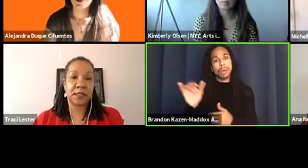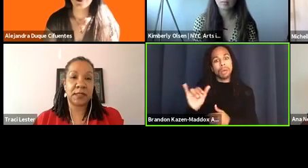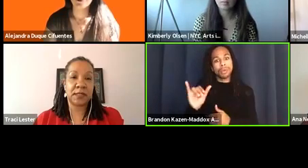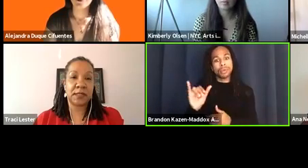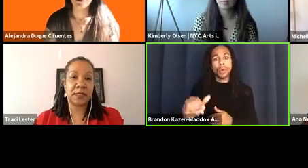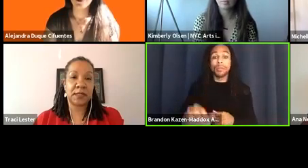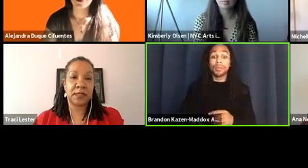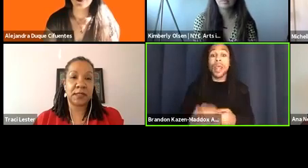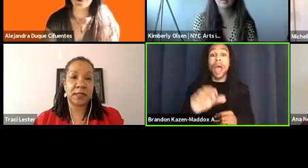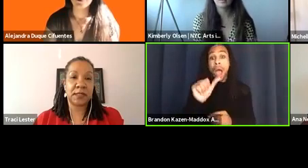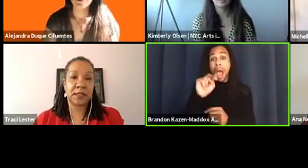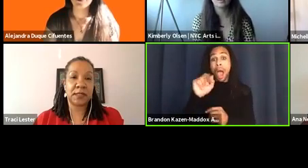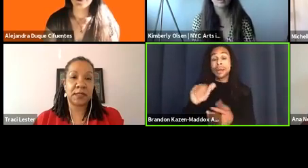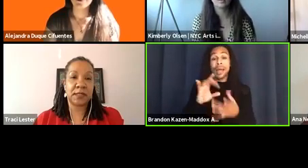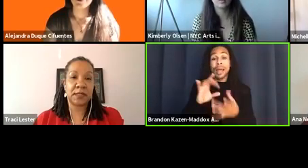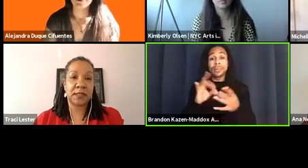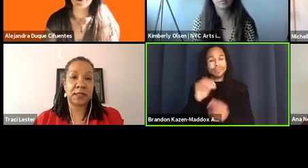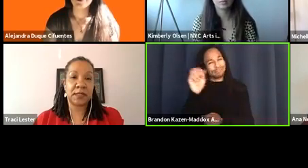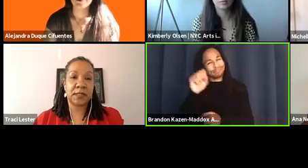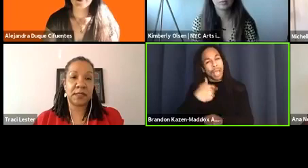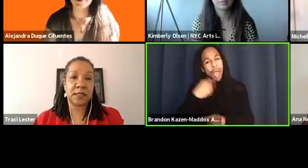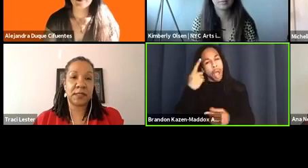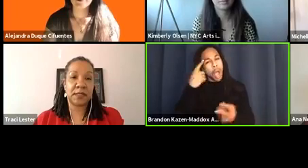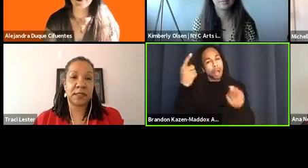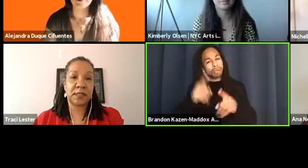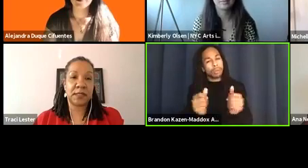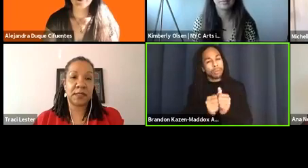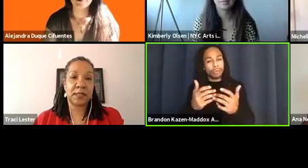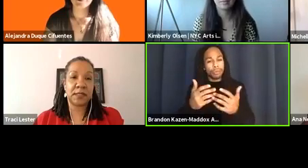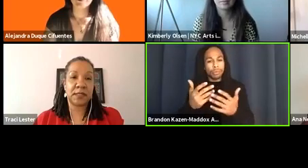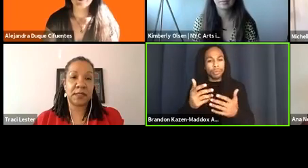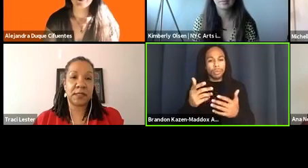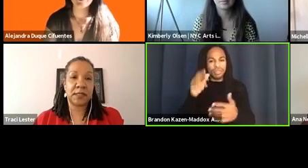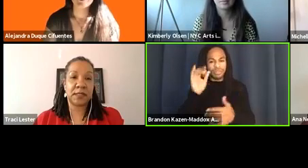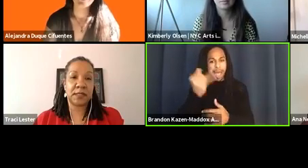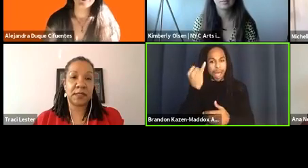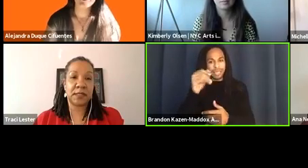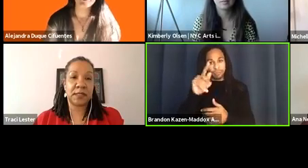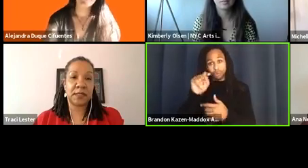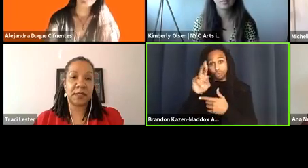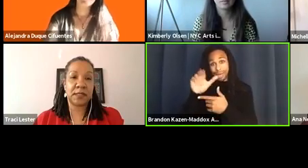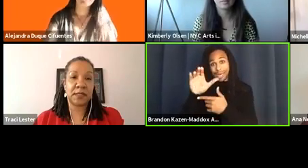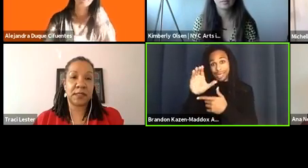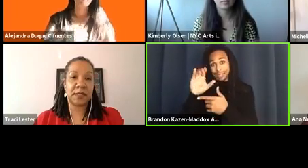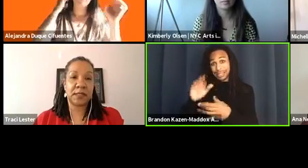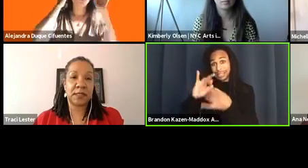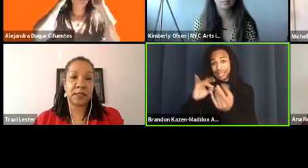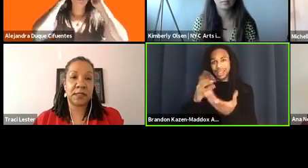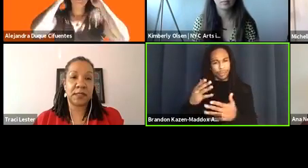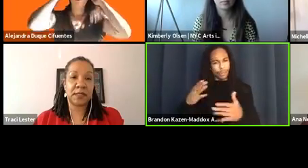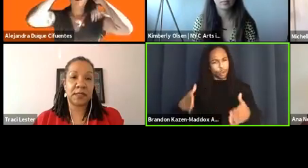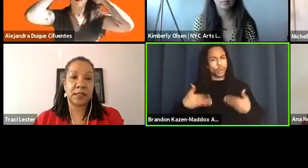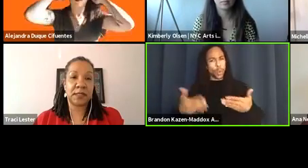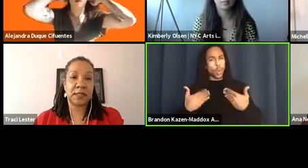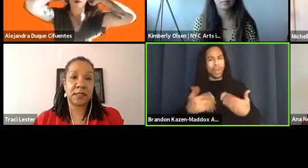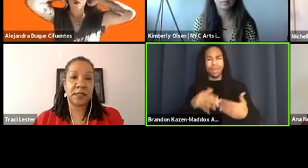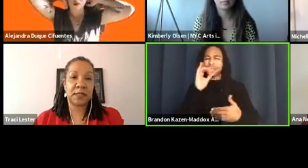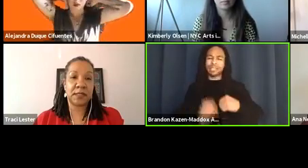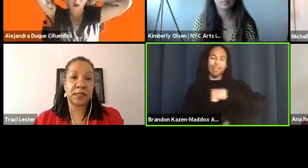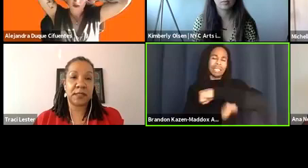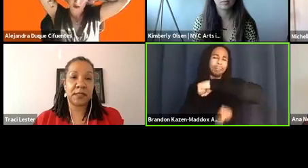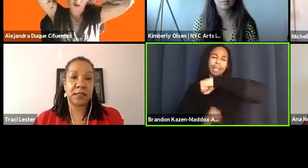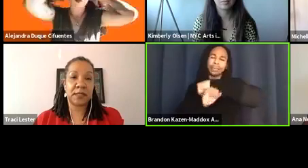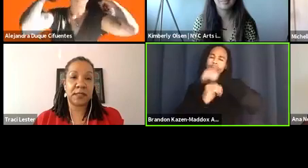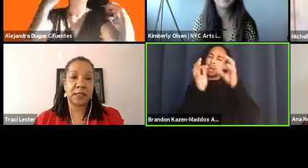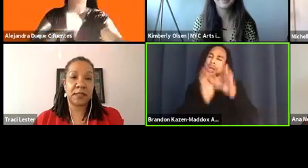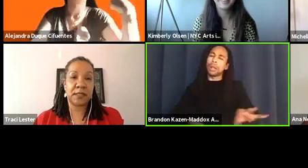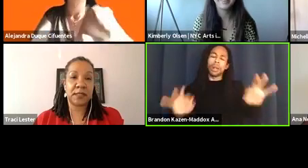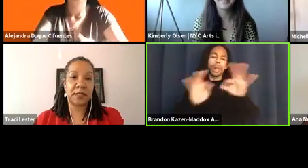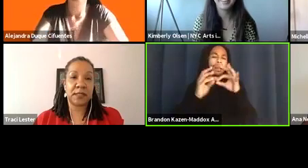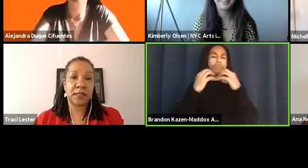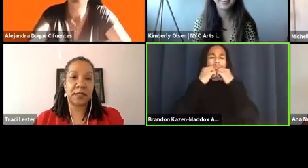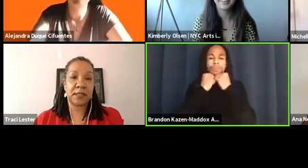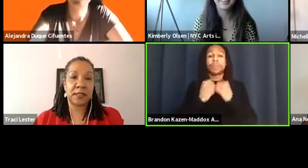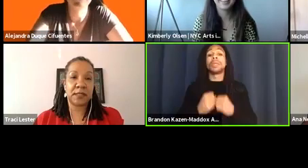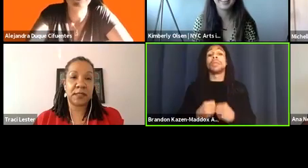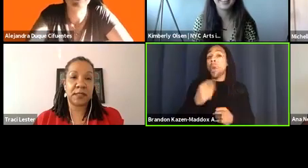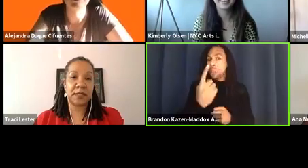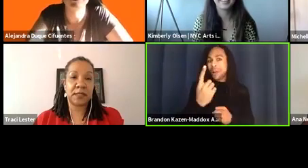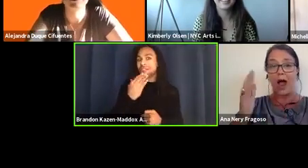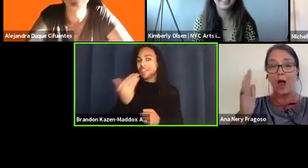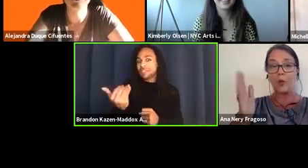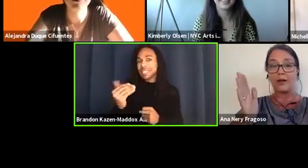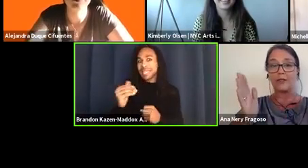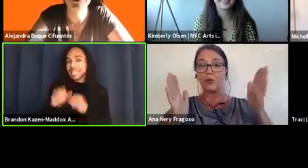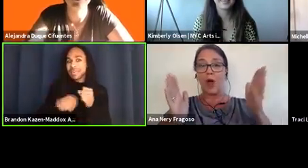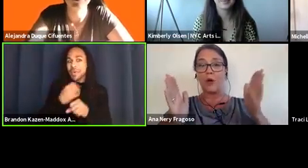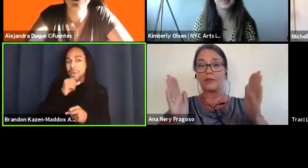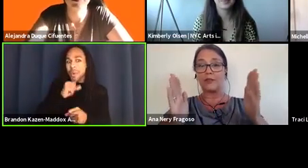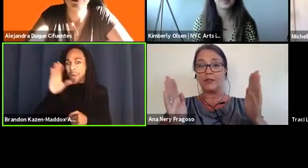Working as a team even via Zoom, so things that we take away after we go back